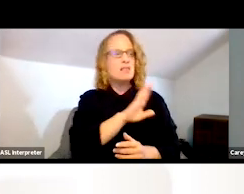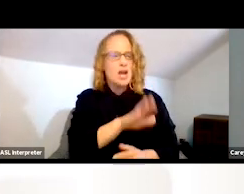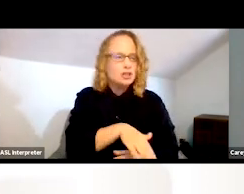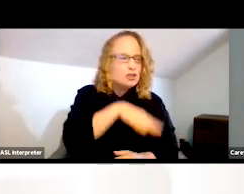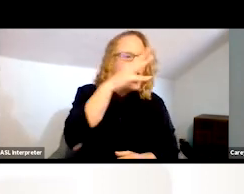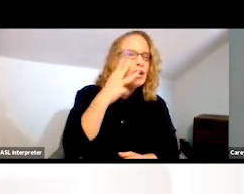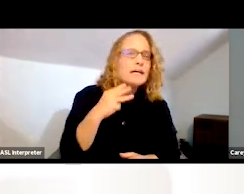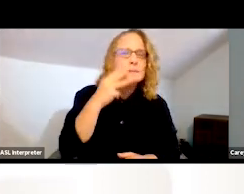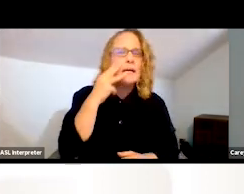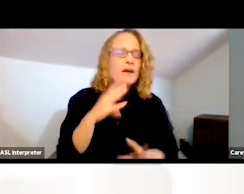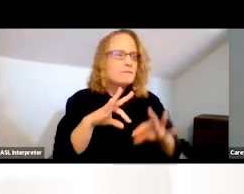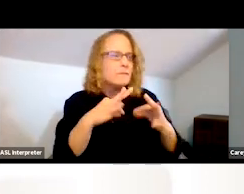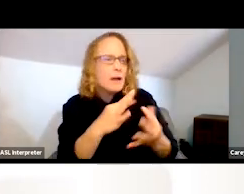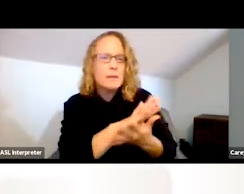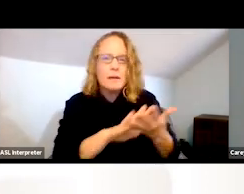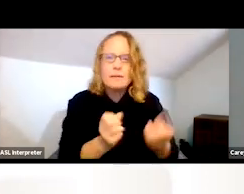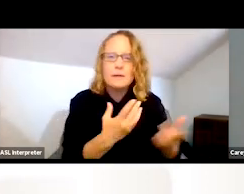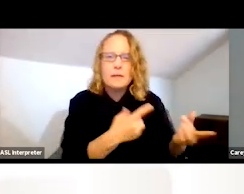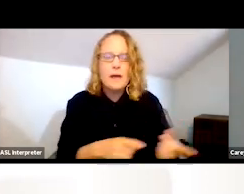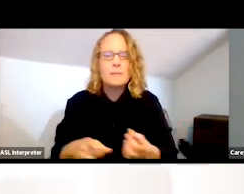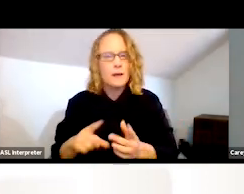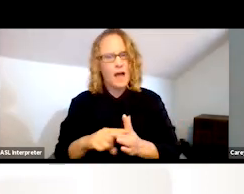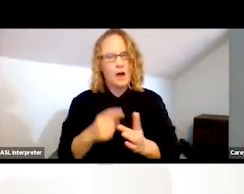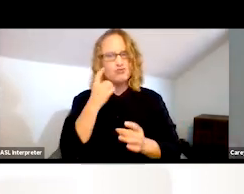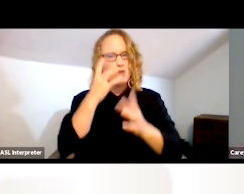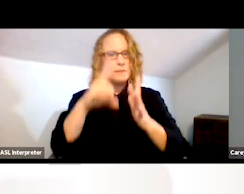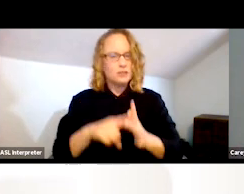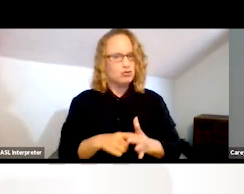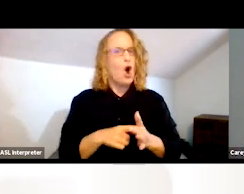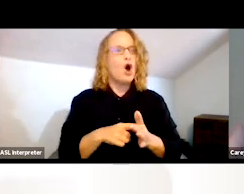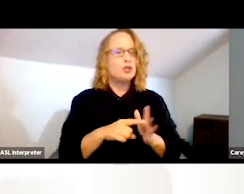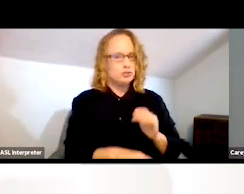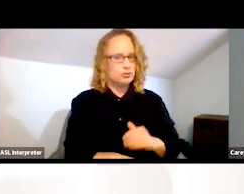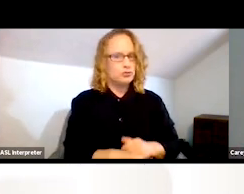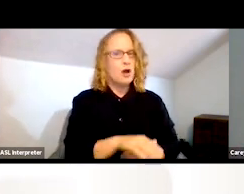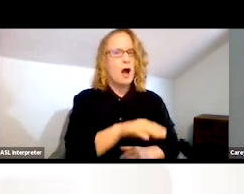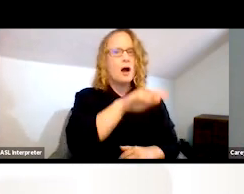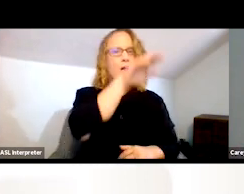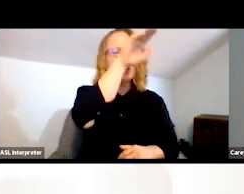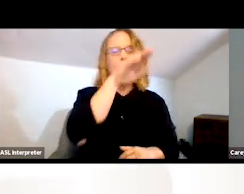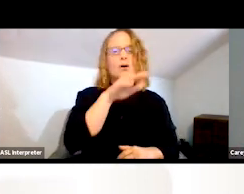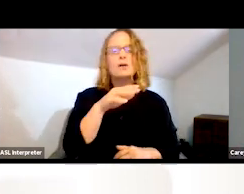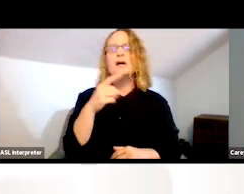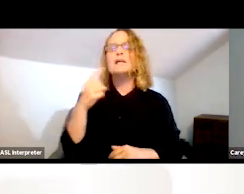And I think that all of these factors go toward the work that we do with trauma and de-escalation,